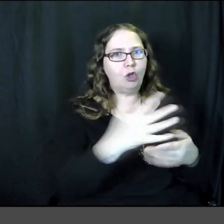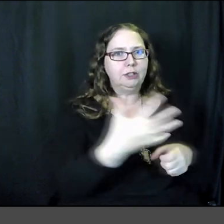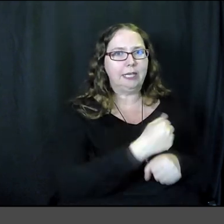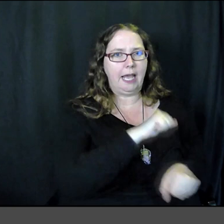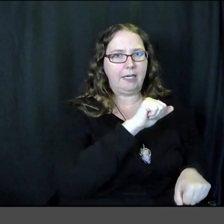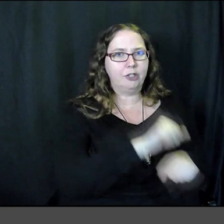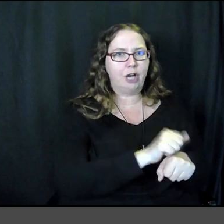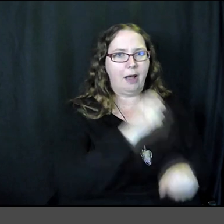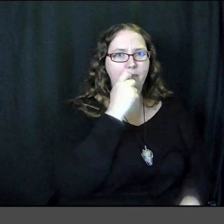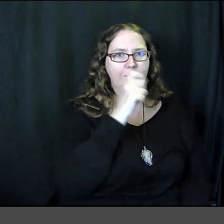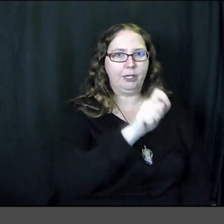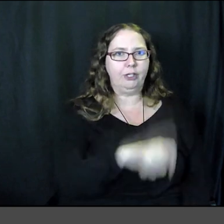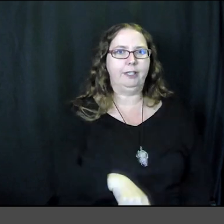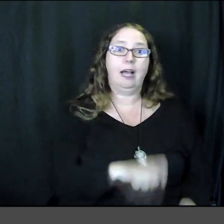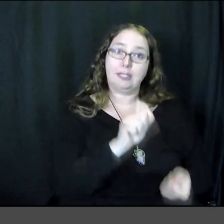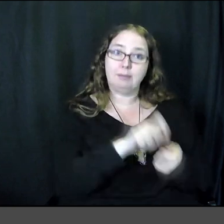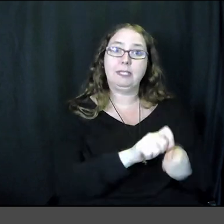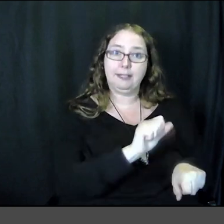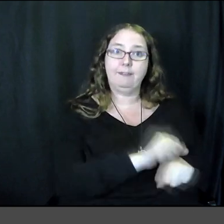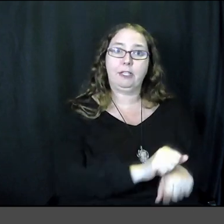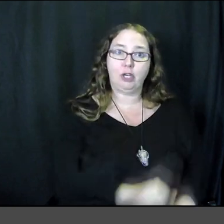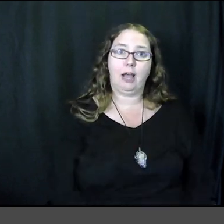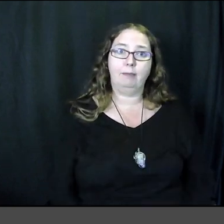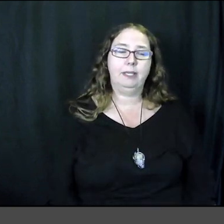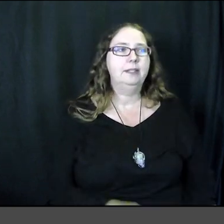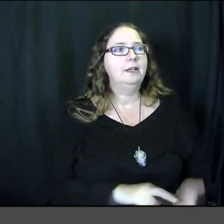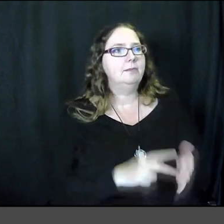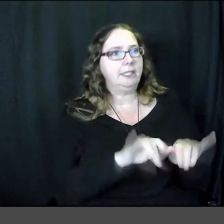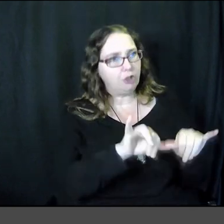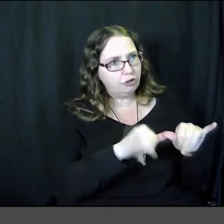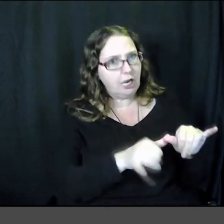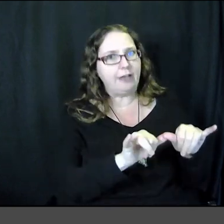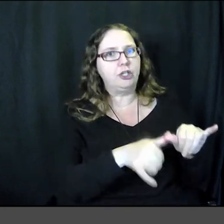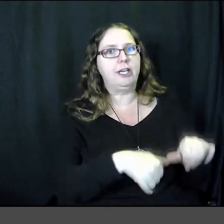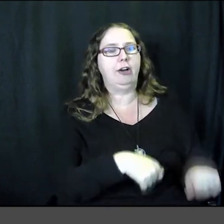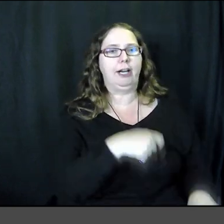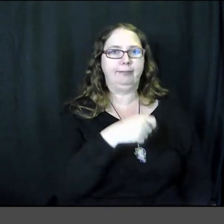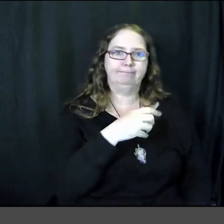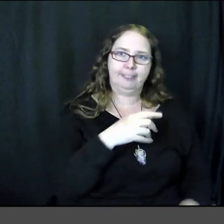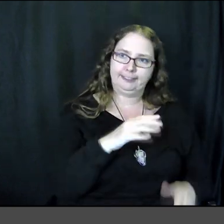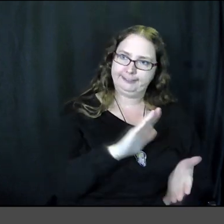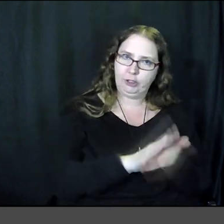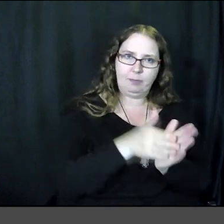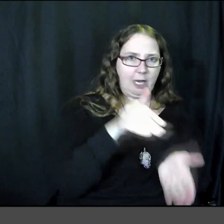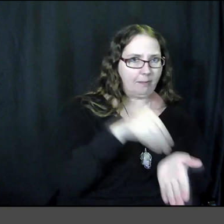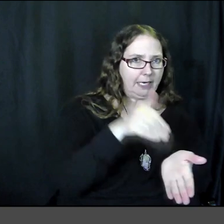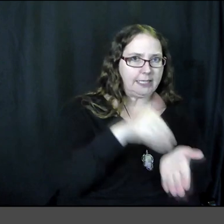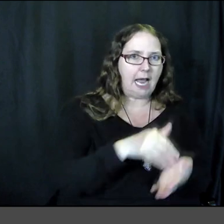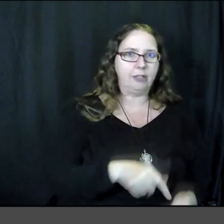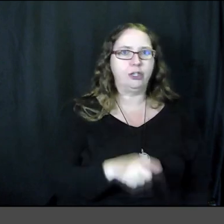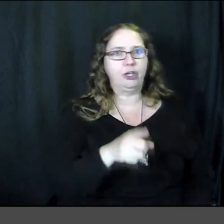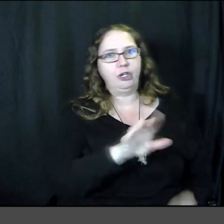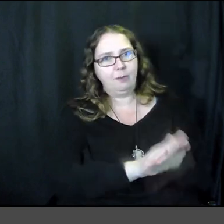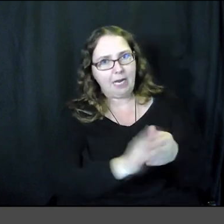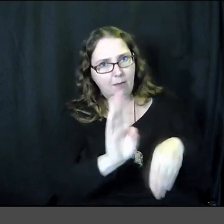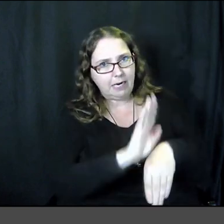AND SO YOU'RE GOING TO BE AN ENGINEER, YOU'RE GOING TO BE A DOCTOR, YOU'RE GOING BE IN BUSINESS. AND SO THE THINK ABOUT THE HUMANITIES.